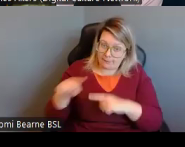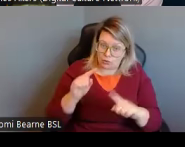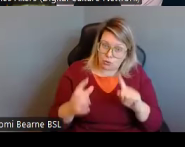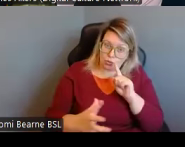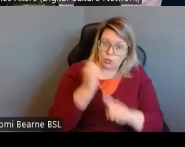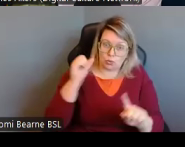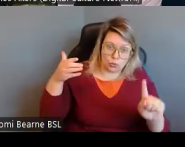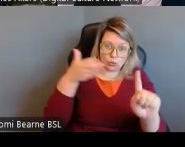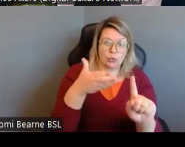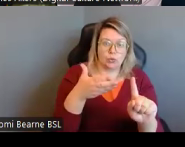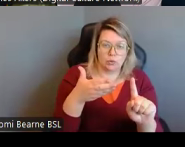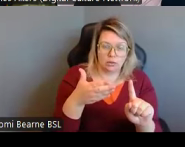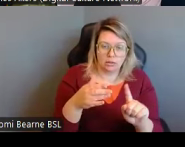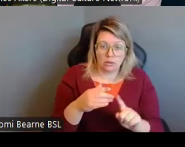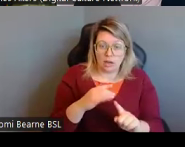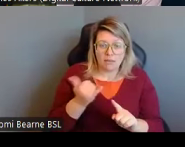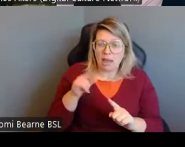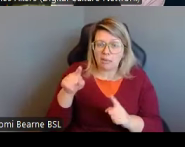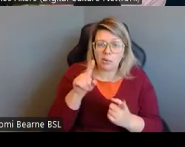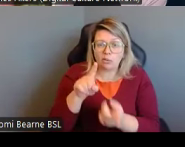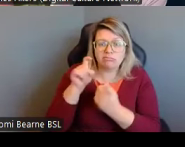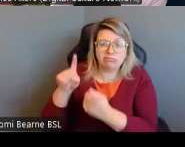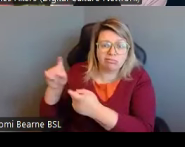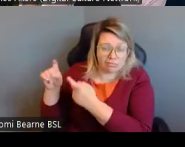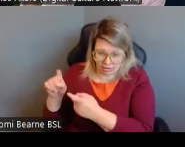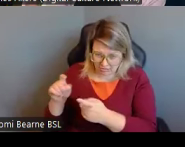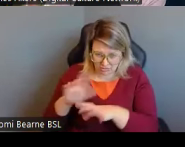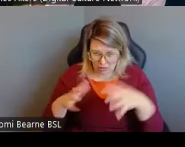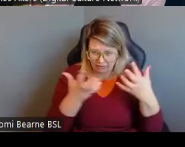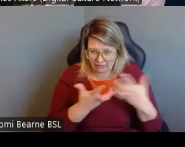Because you could be collecting things that don't feed into this, it's going in the wrong direction.